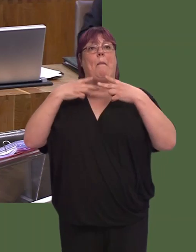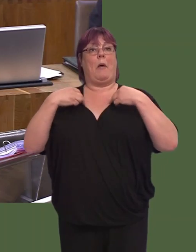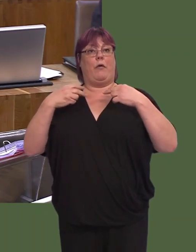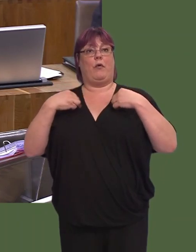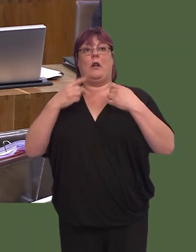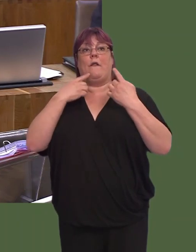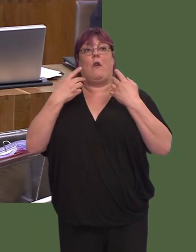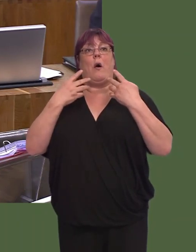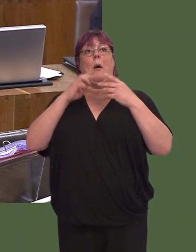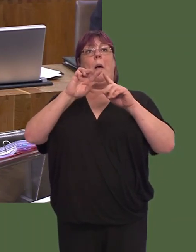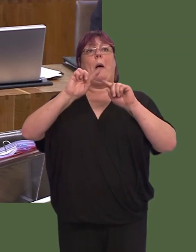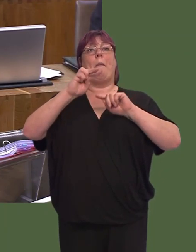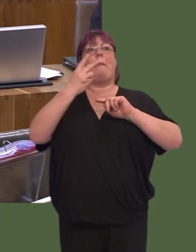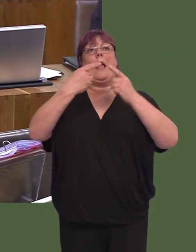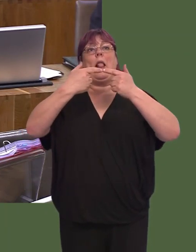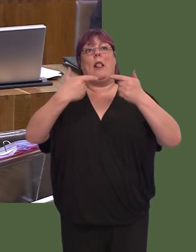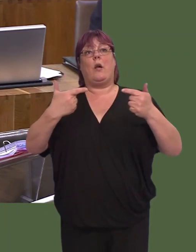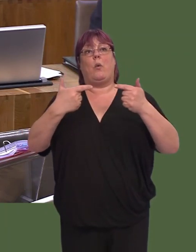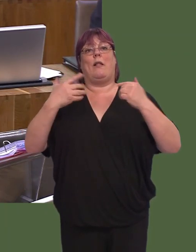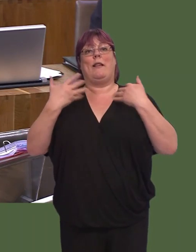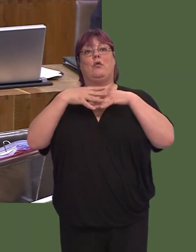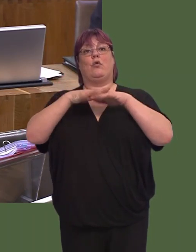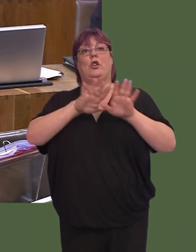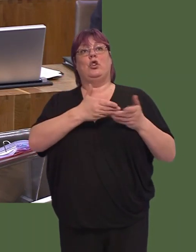service that will ensure the best possible outcomes for children and families across